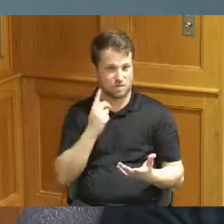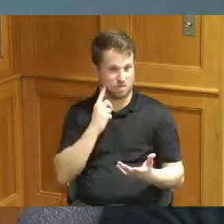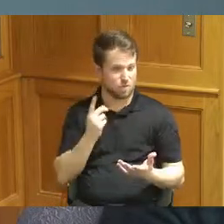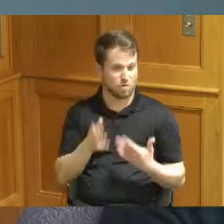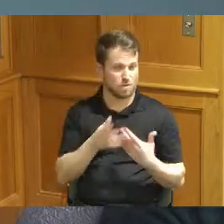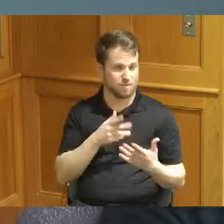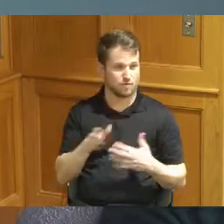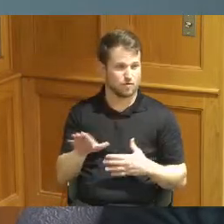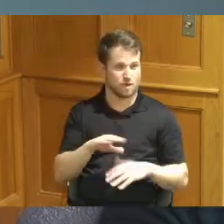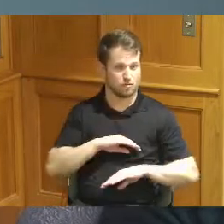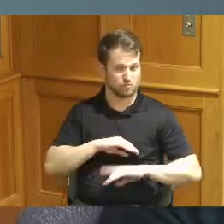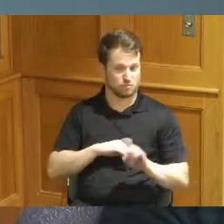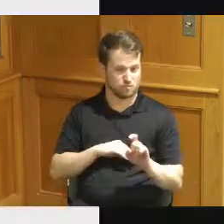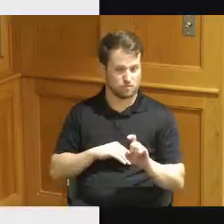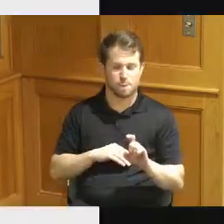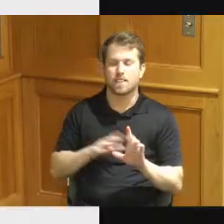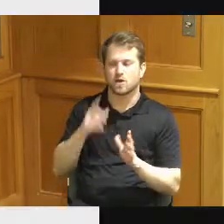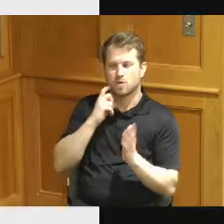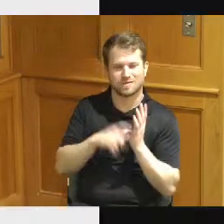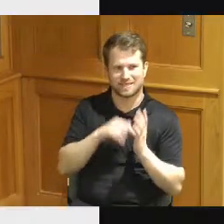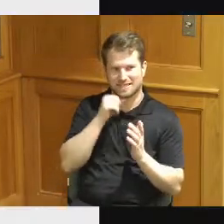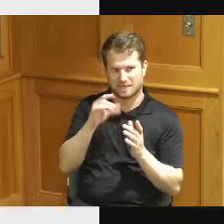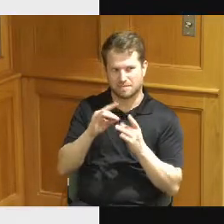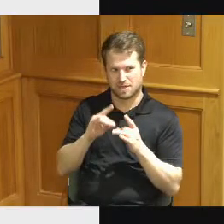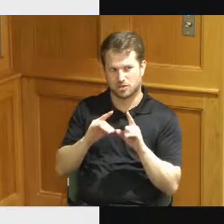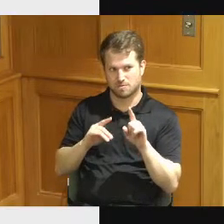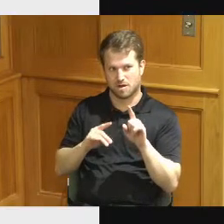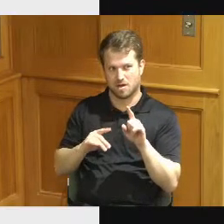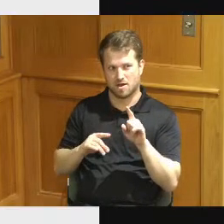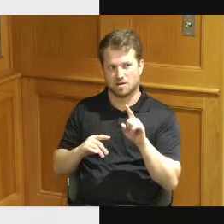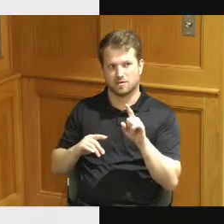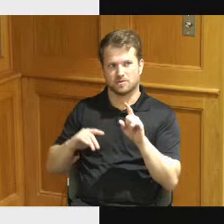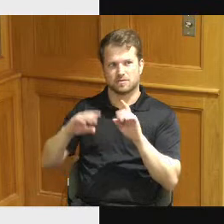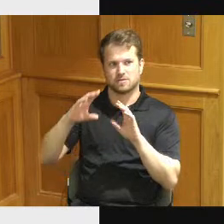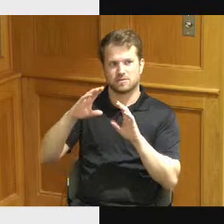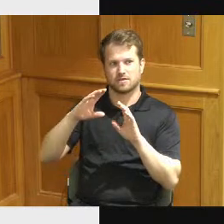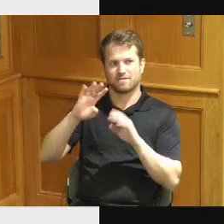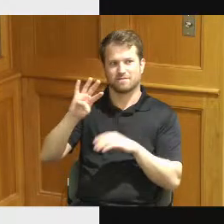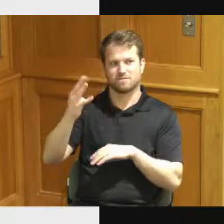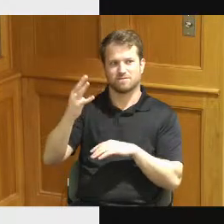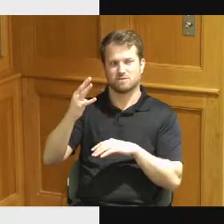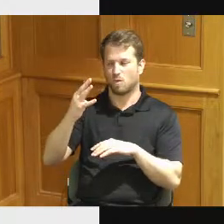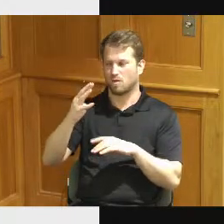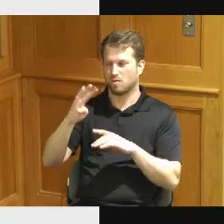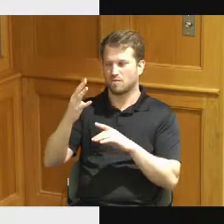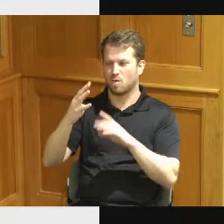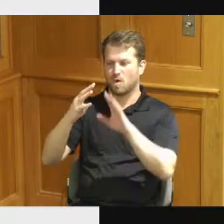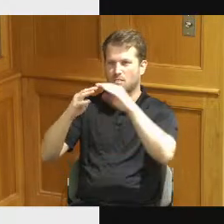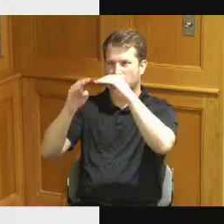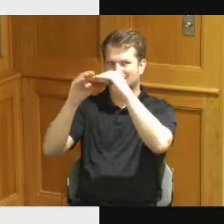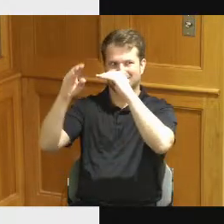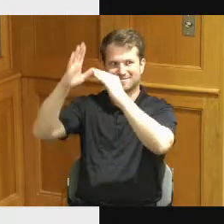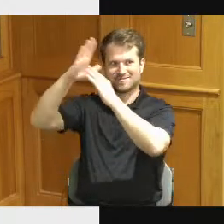notice I didn't mention it the the fourth window here is exited on their own so about a third of